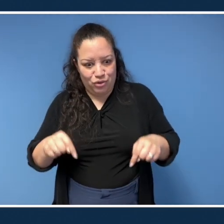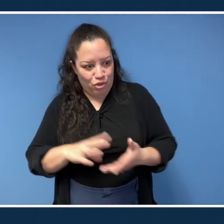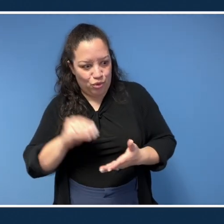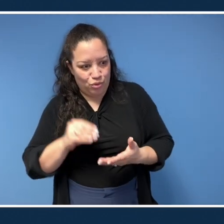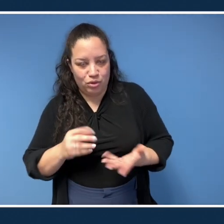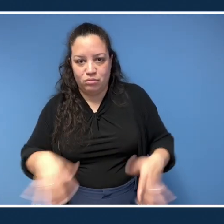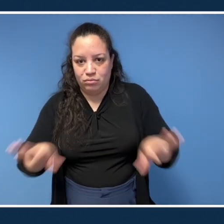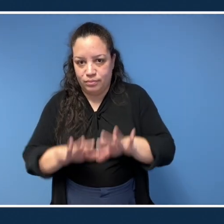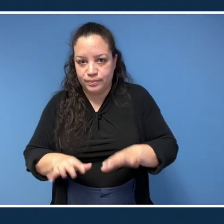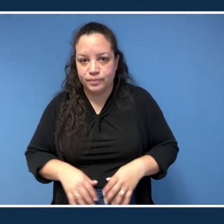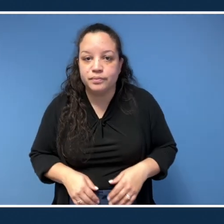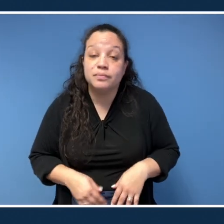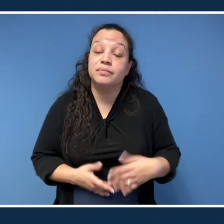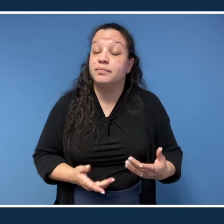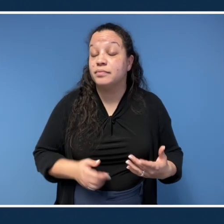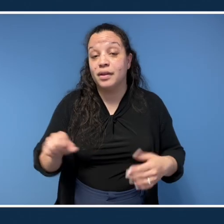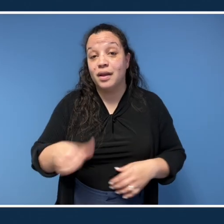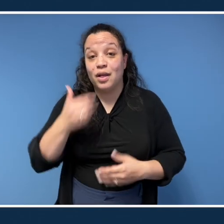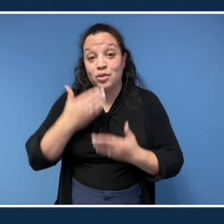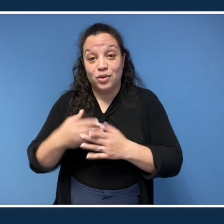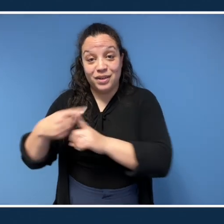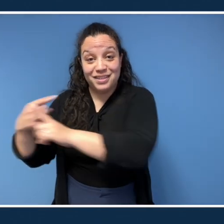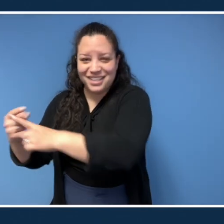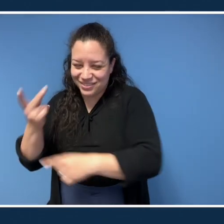The other thing too that we're doing well here is you see my theme here.